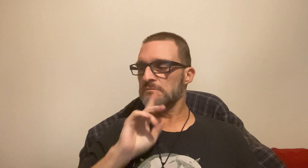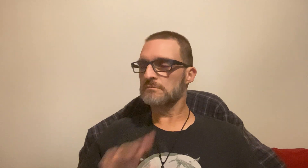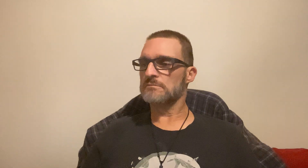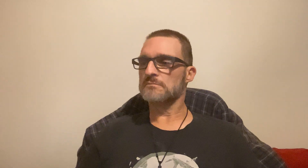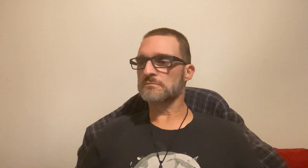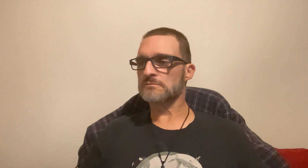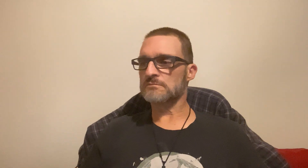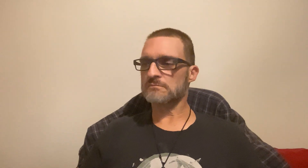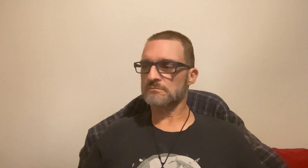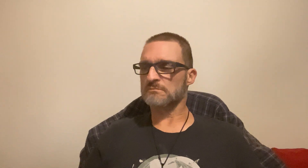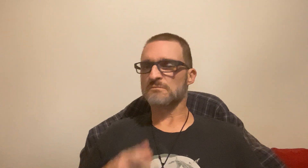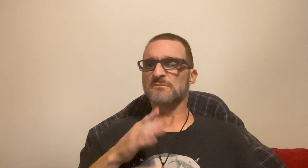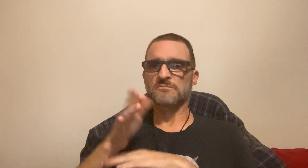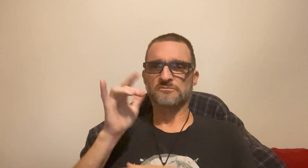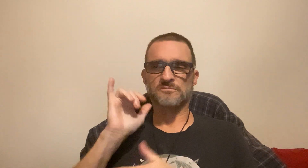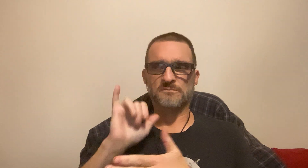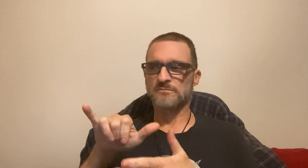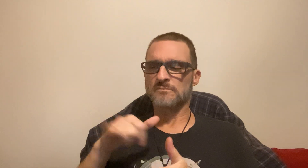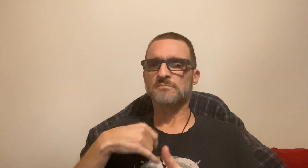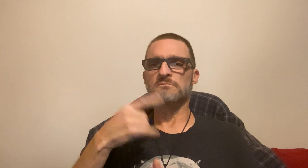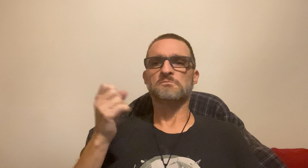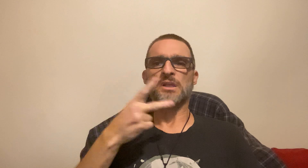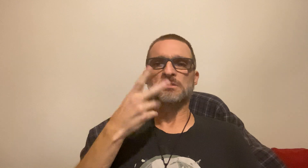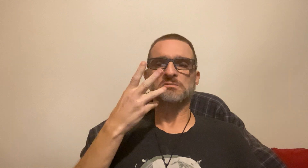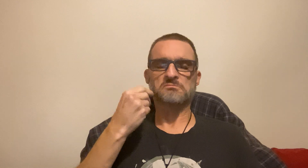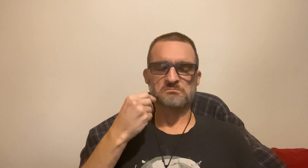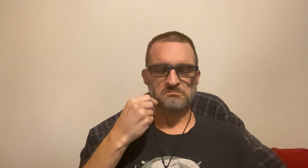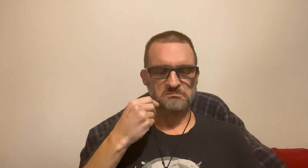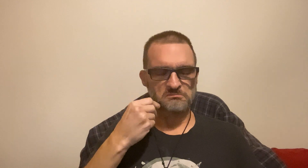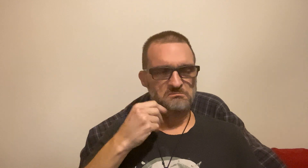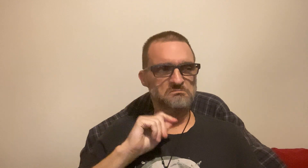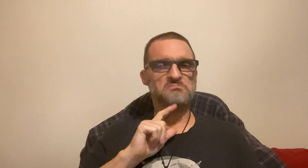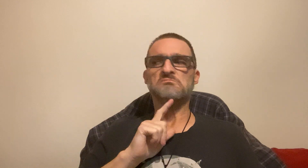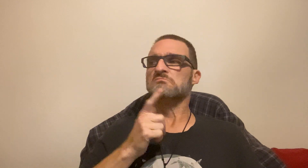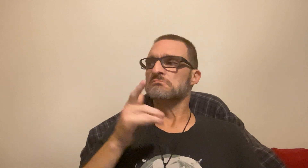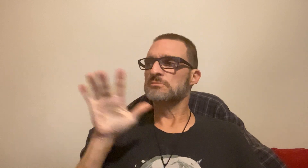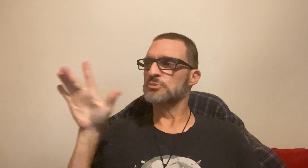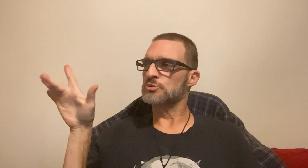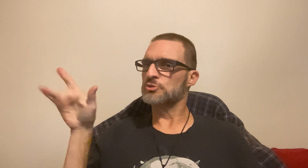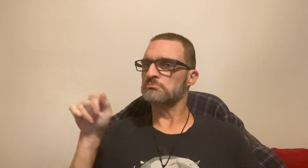I just kept it to myself. After that, I went back to sleep